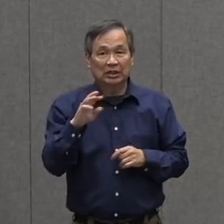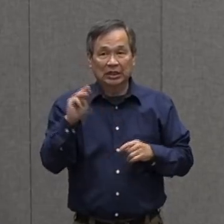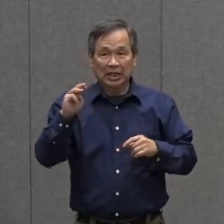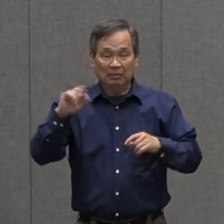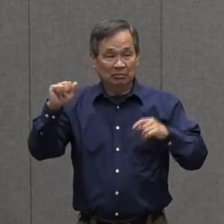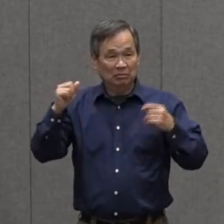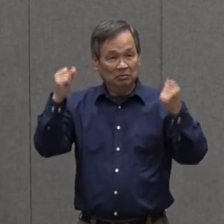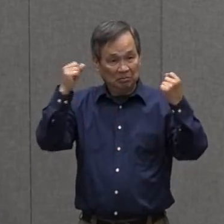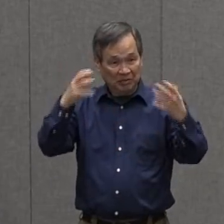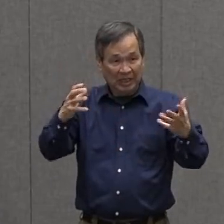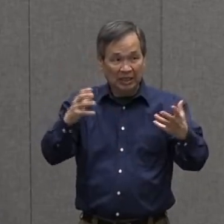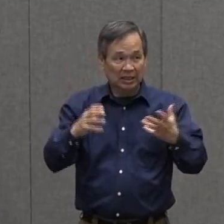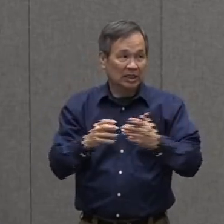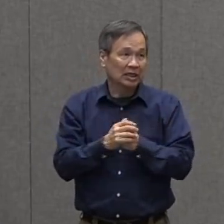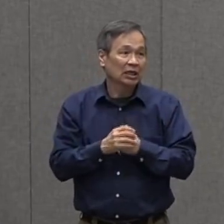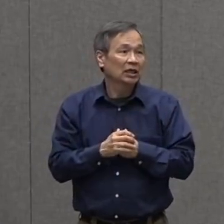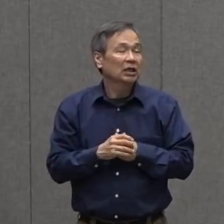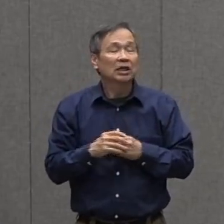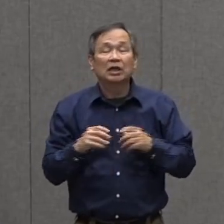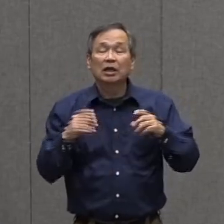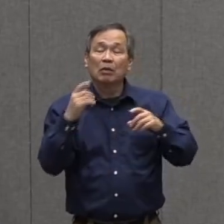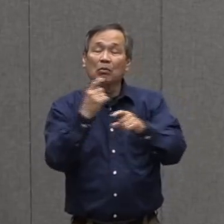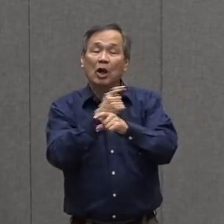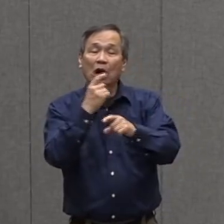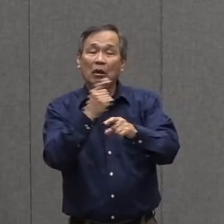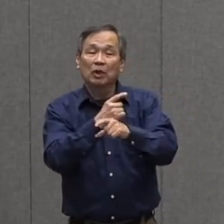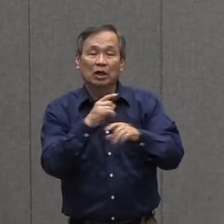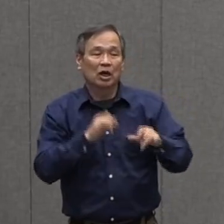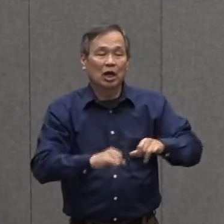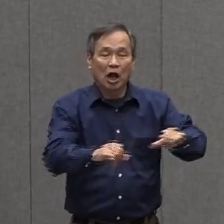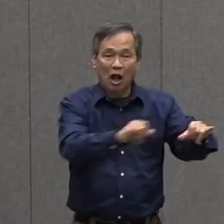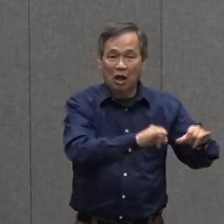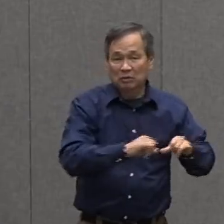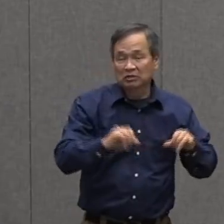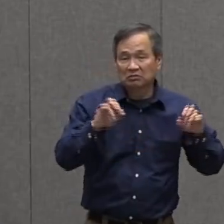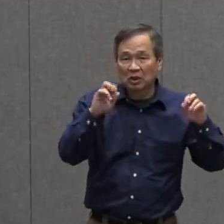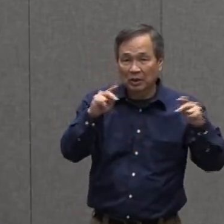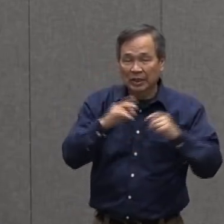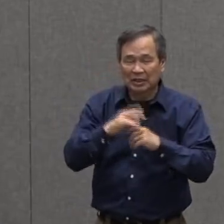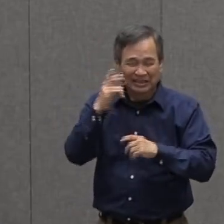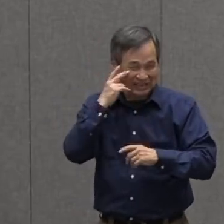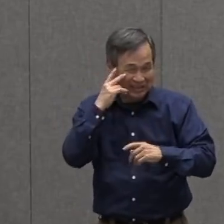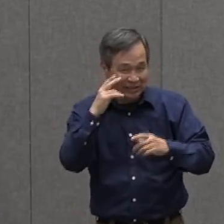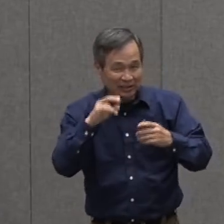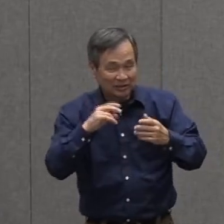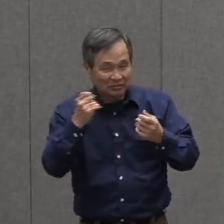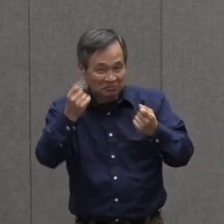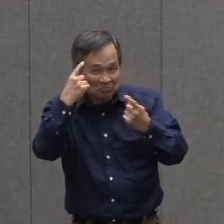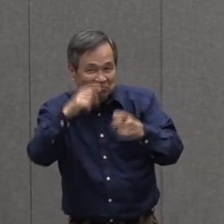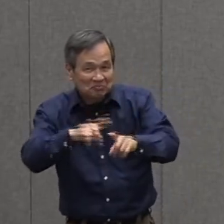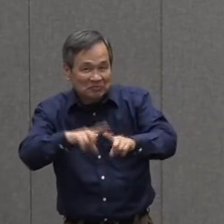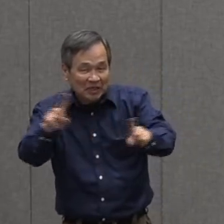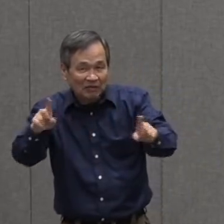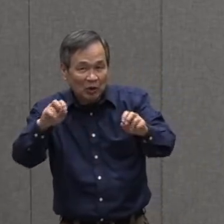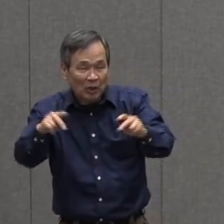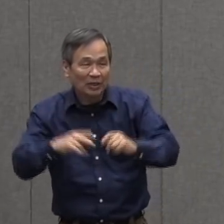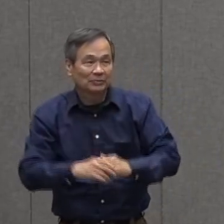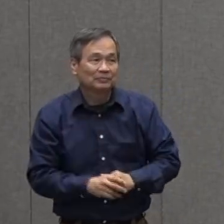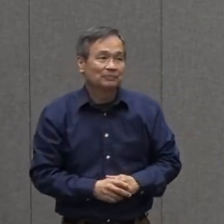All right let's talk about some common and proper nouns. And I want to see if you can figure these out for me.